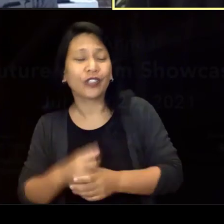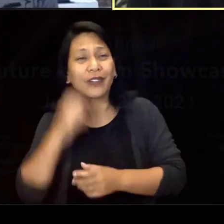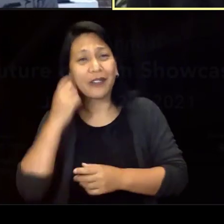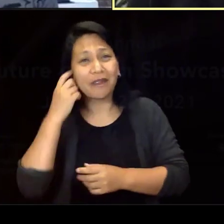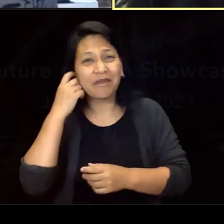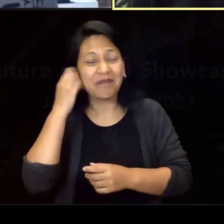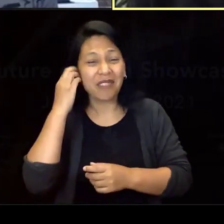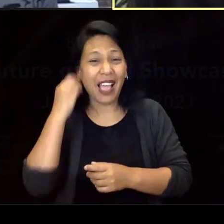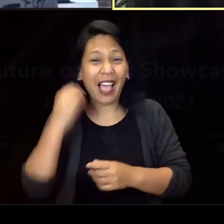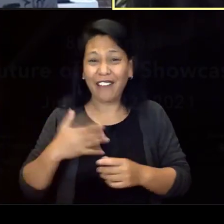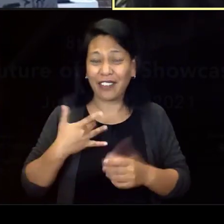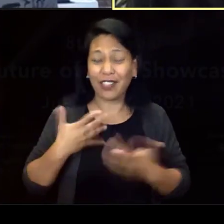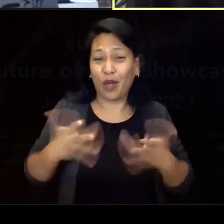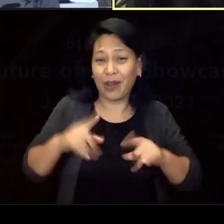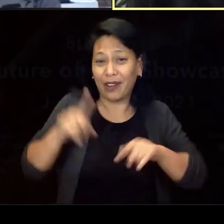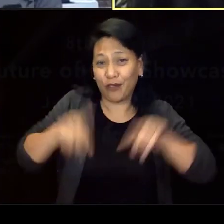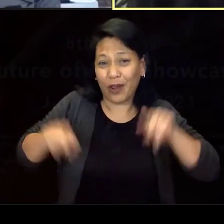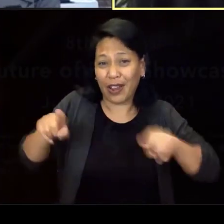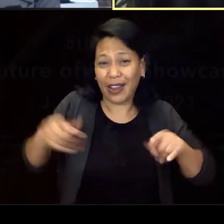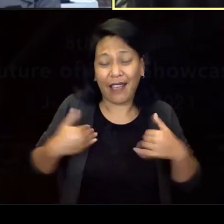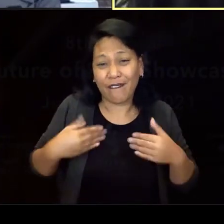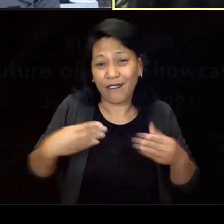Yeah, it just gives me, some flexibility.